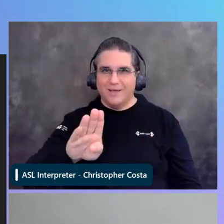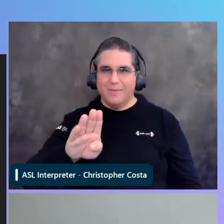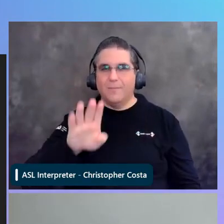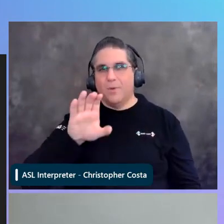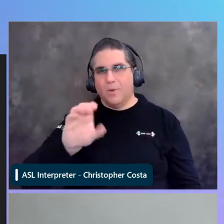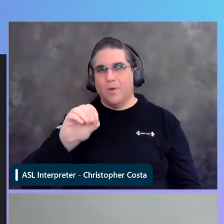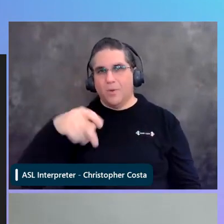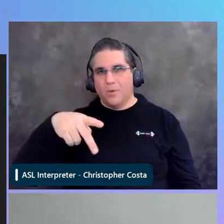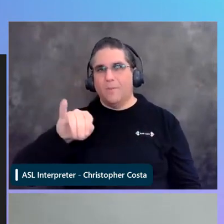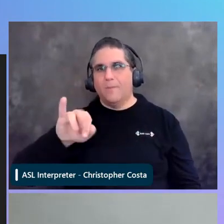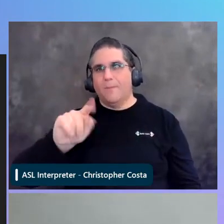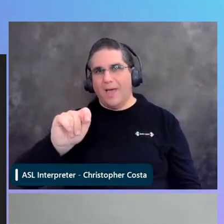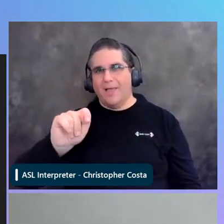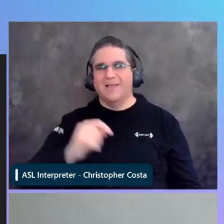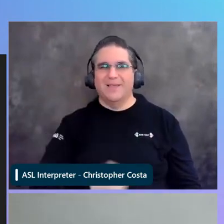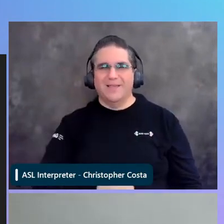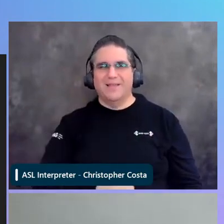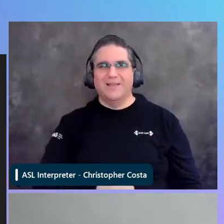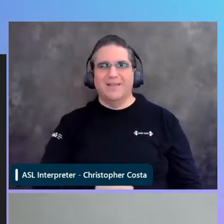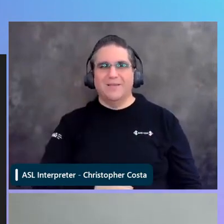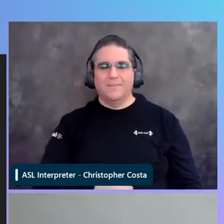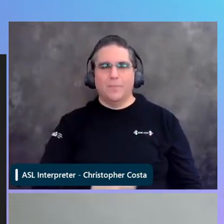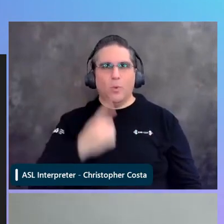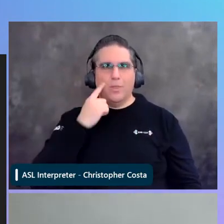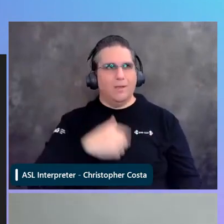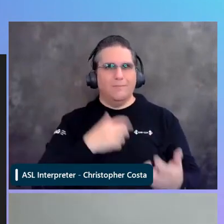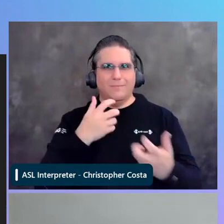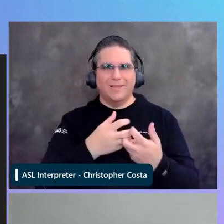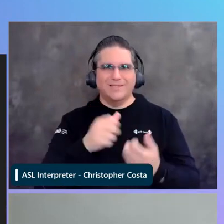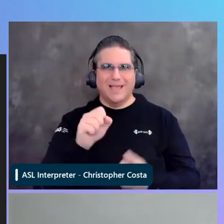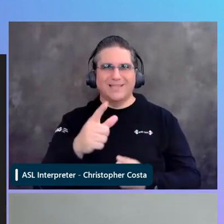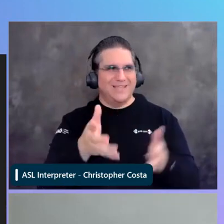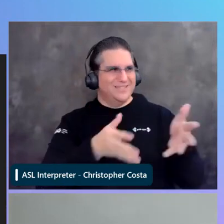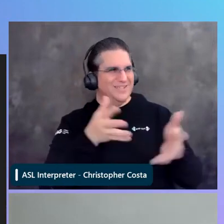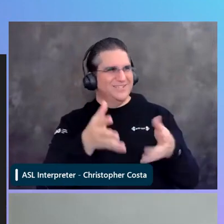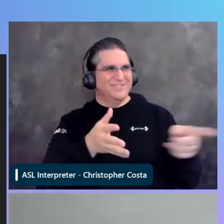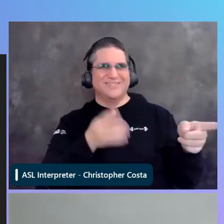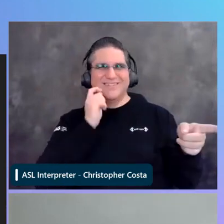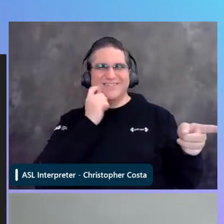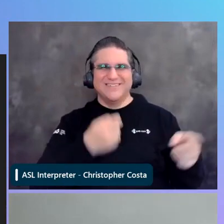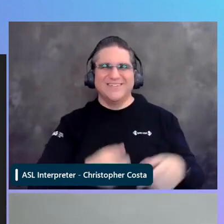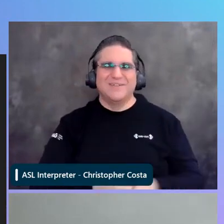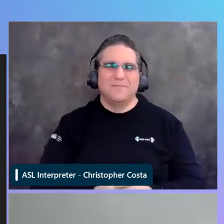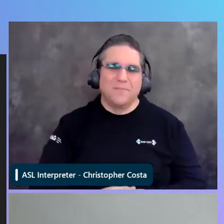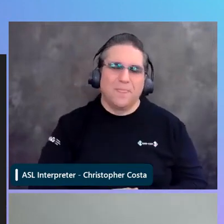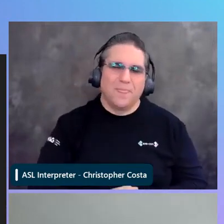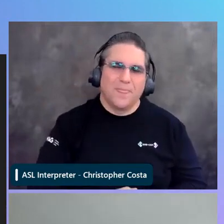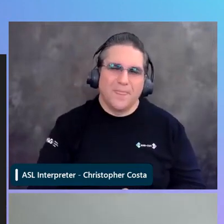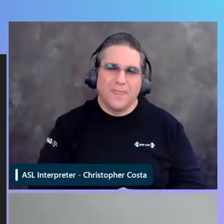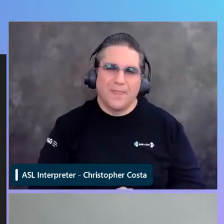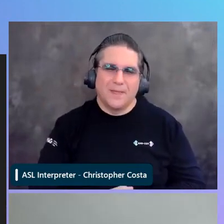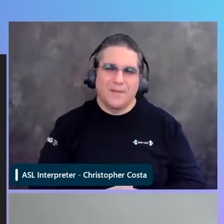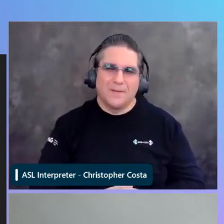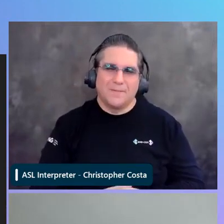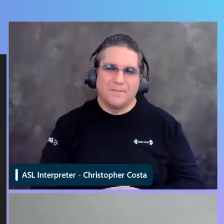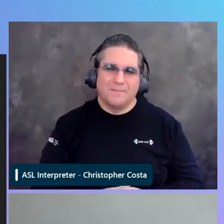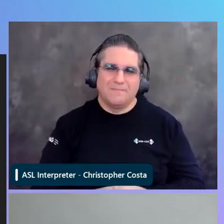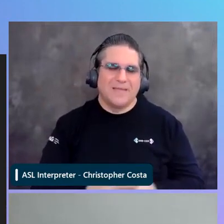matched the ASL. That was kind